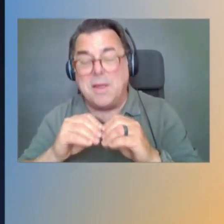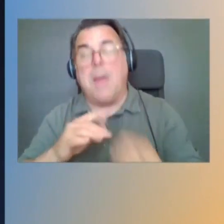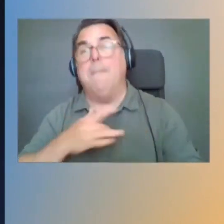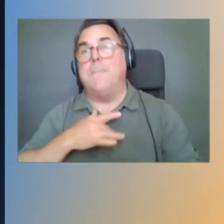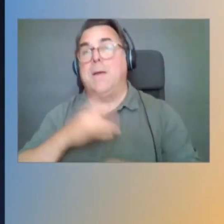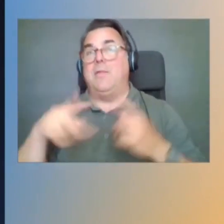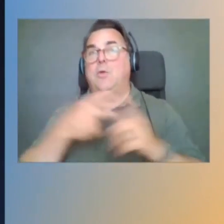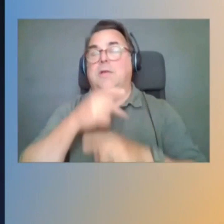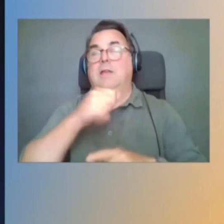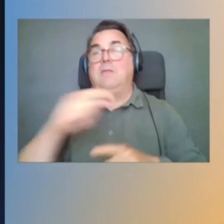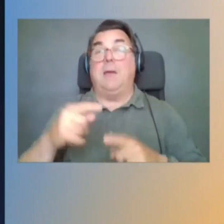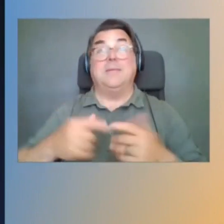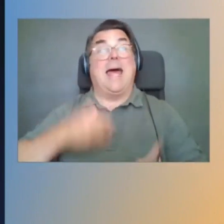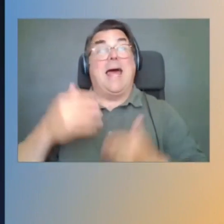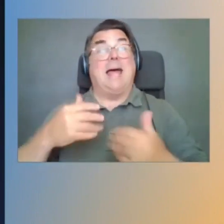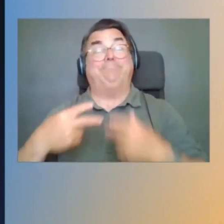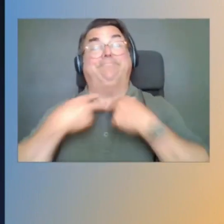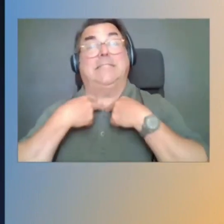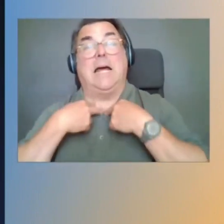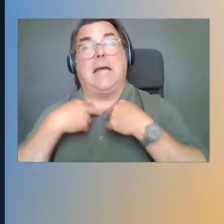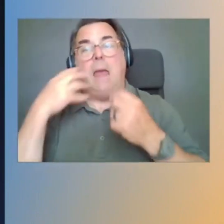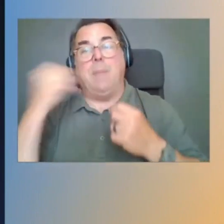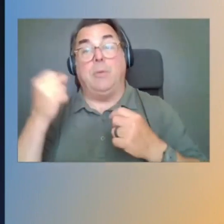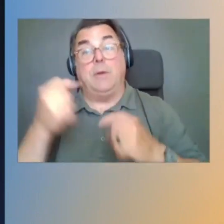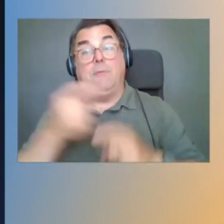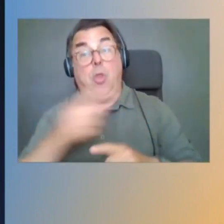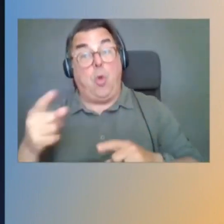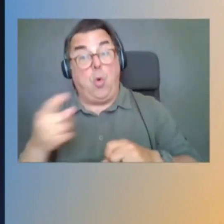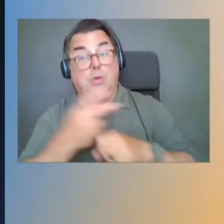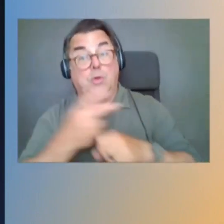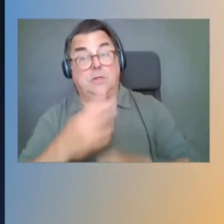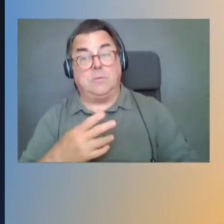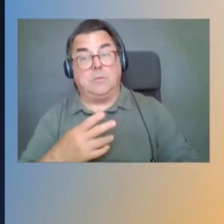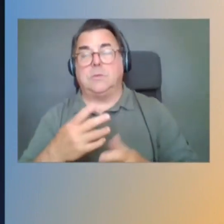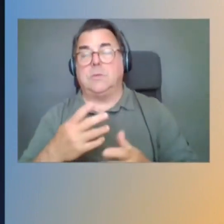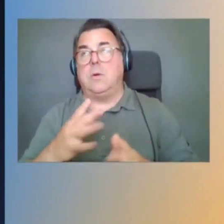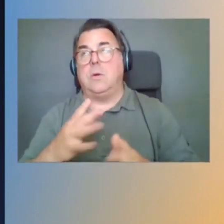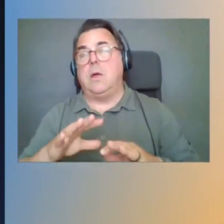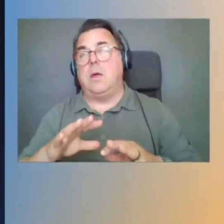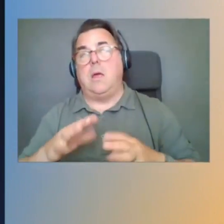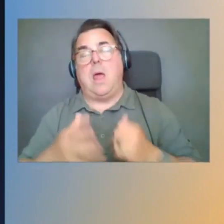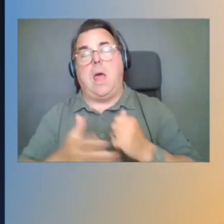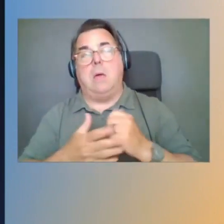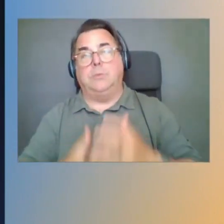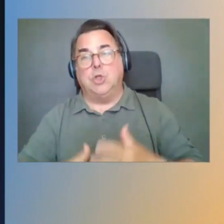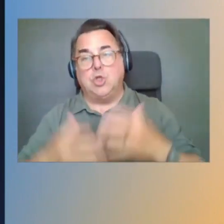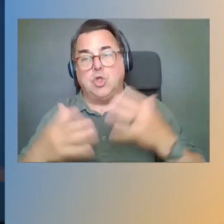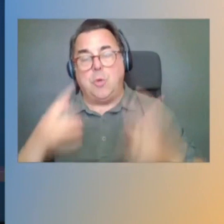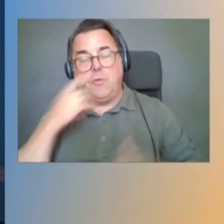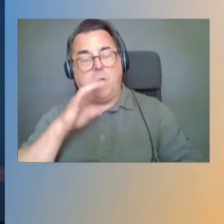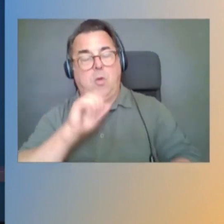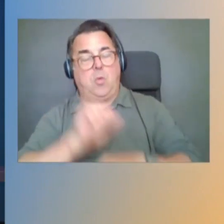so for these customers, it is tremendously helping with how fast and how cost effective